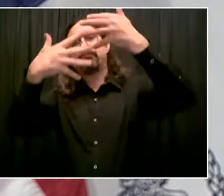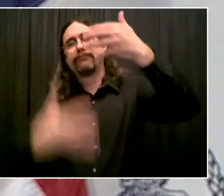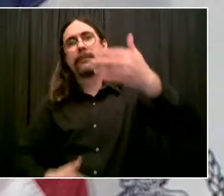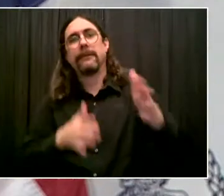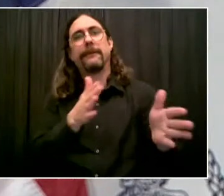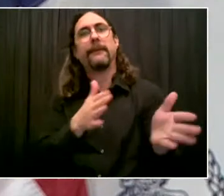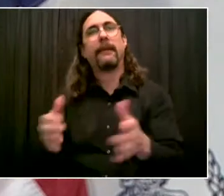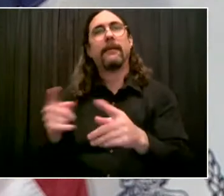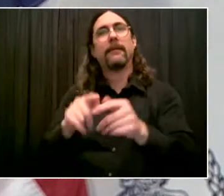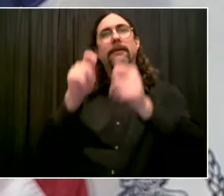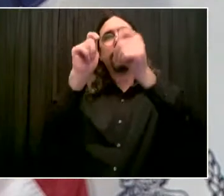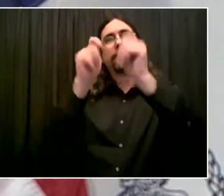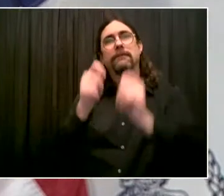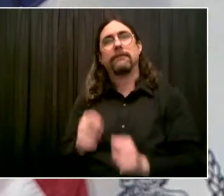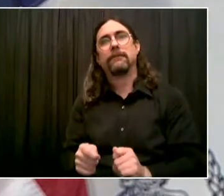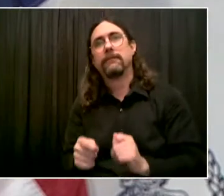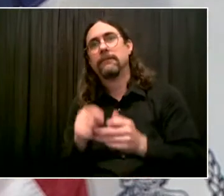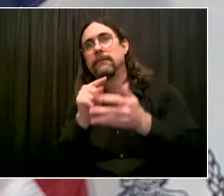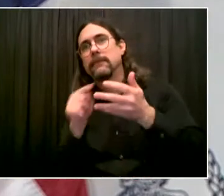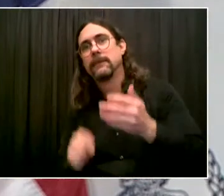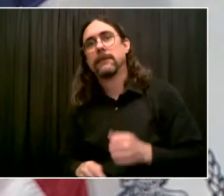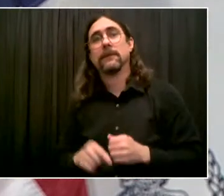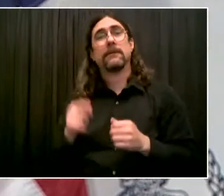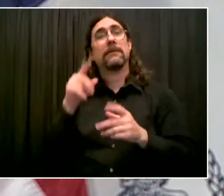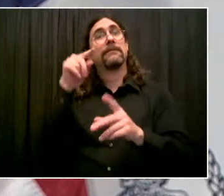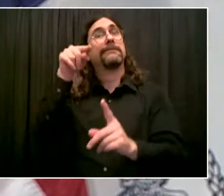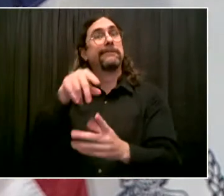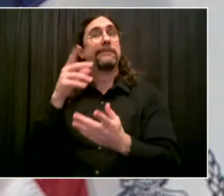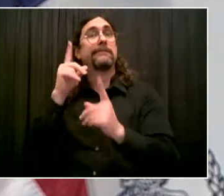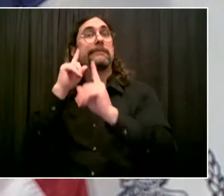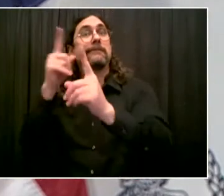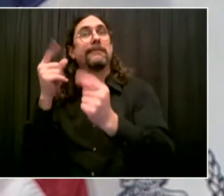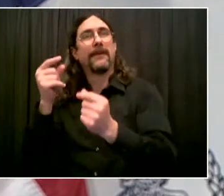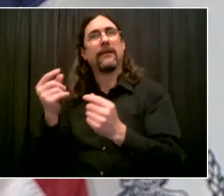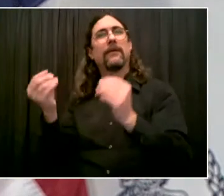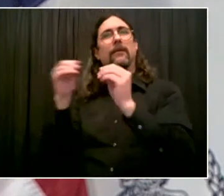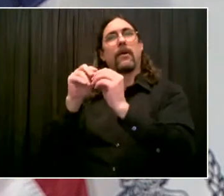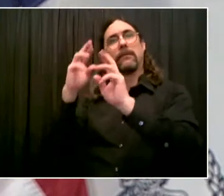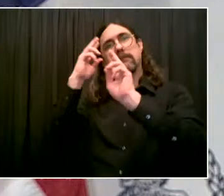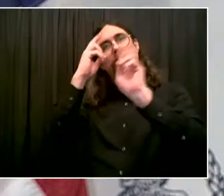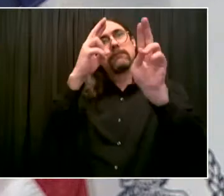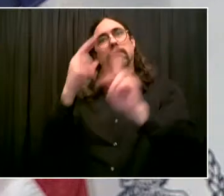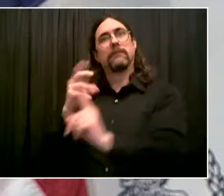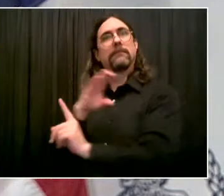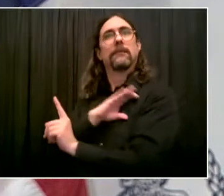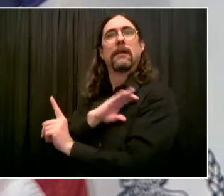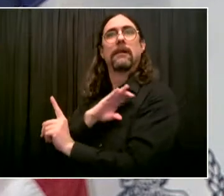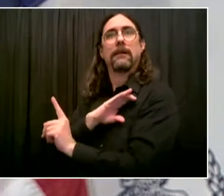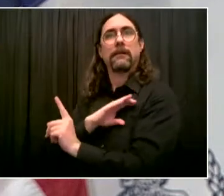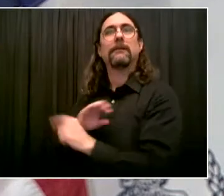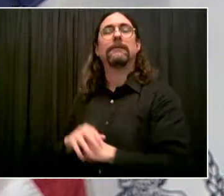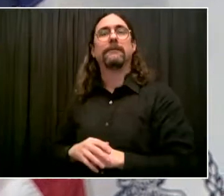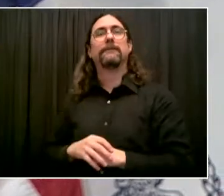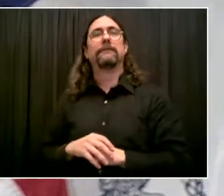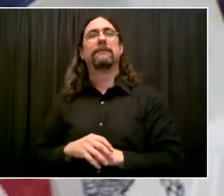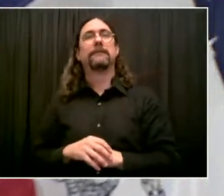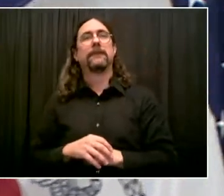IN THE DOZENS AND DOZENS OF NEW REFORMS IN THIS PACKAGE. YOU ARE GOING TO SEE BETTER